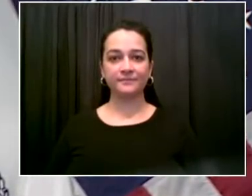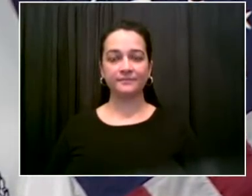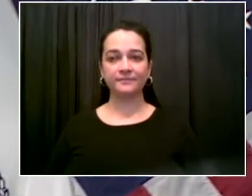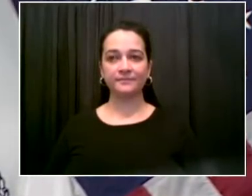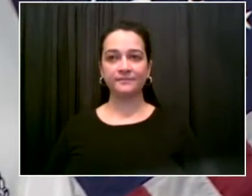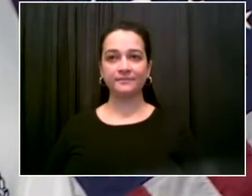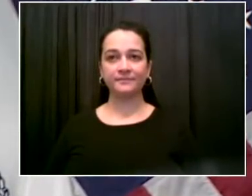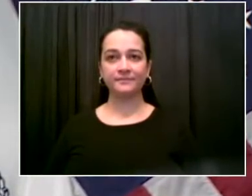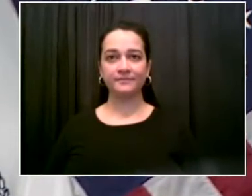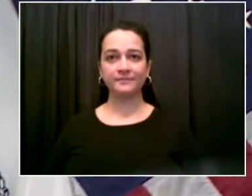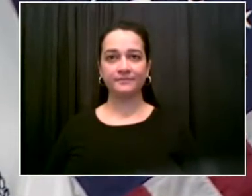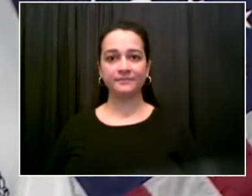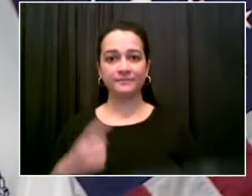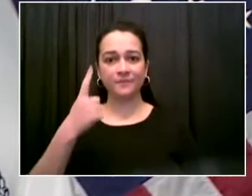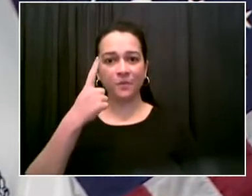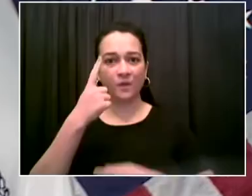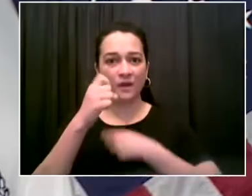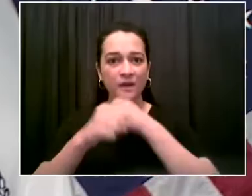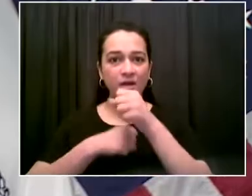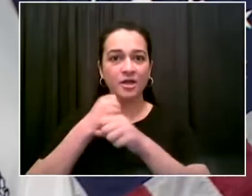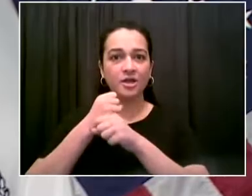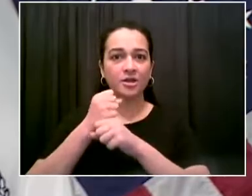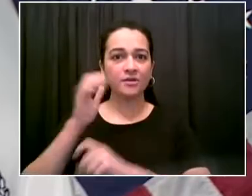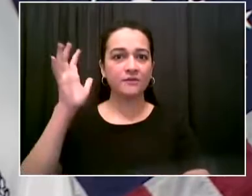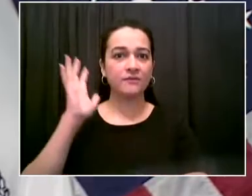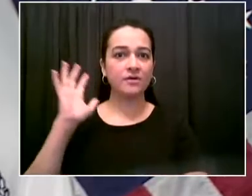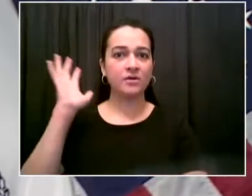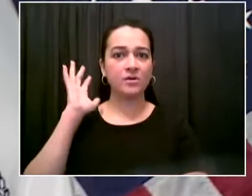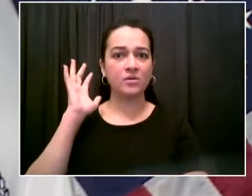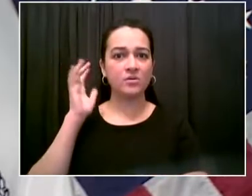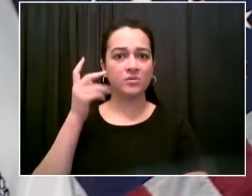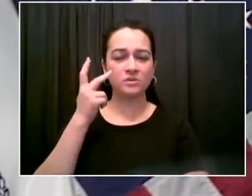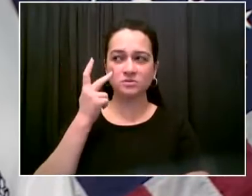A YEAR AGO TODAY WE